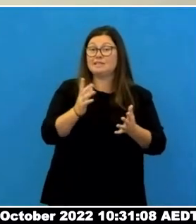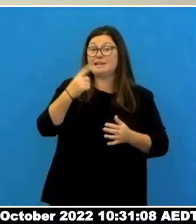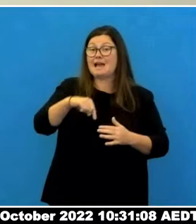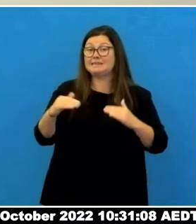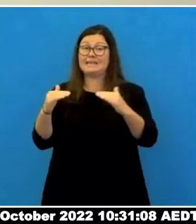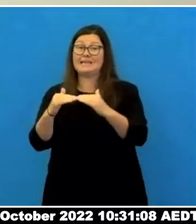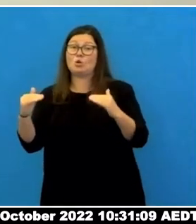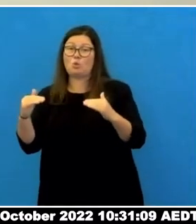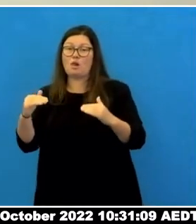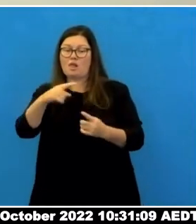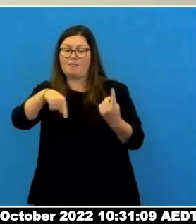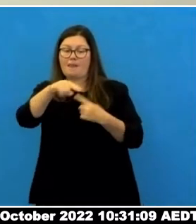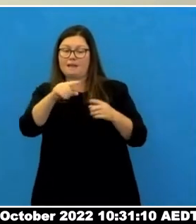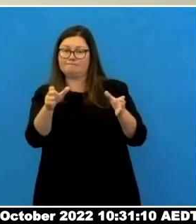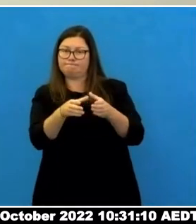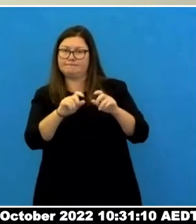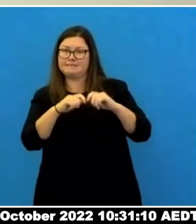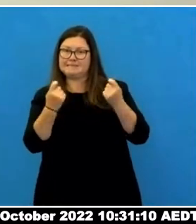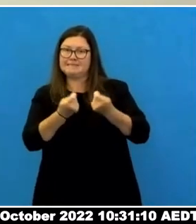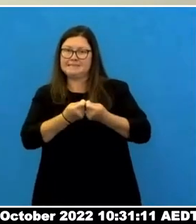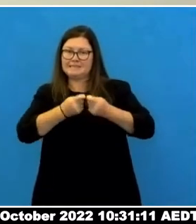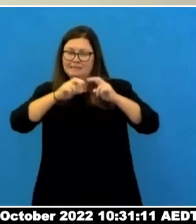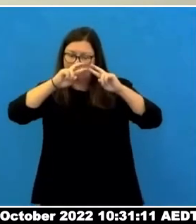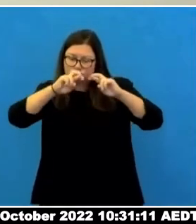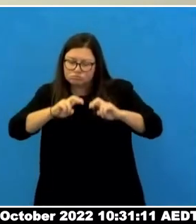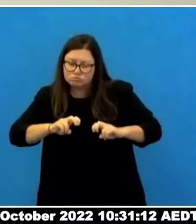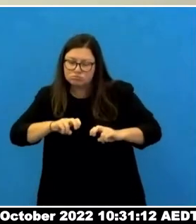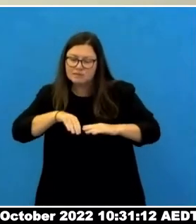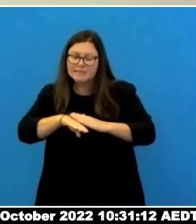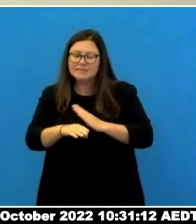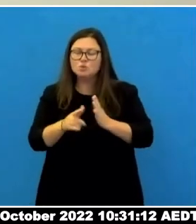a big picture legislative framework protection issues.